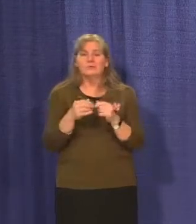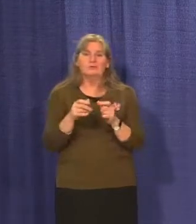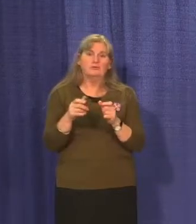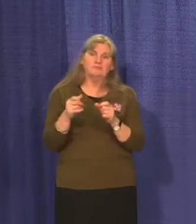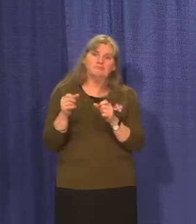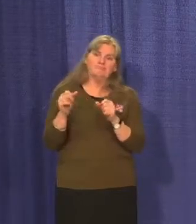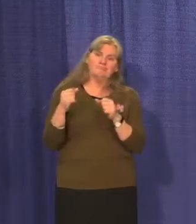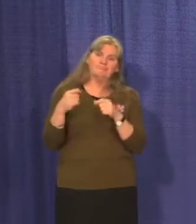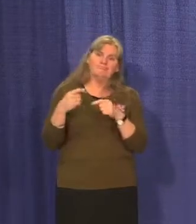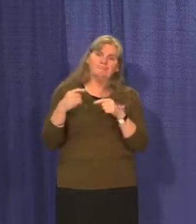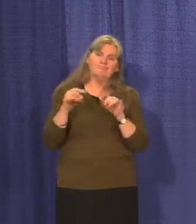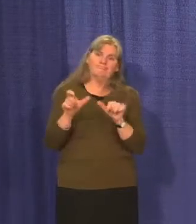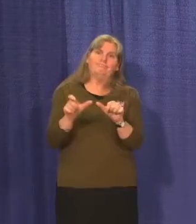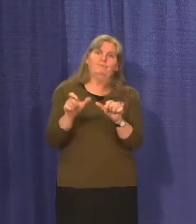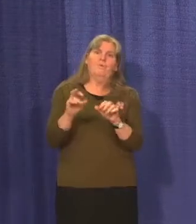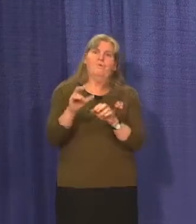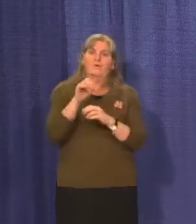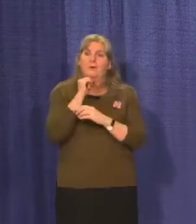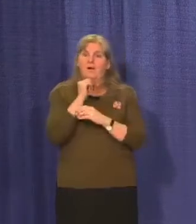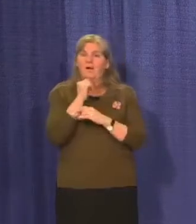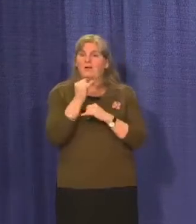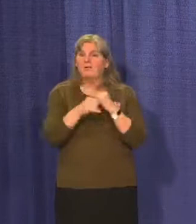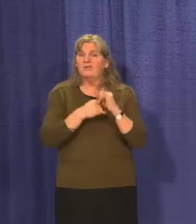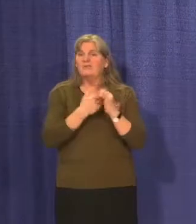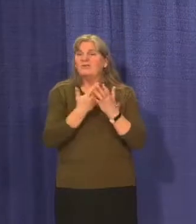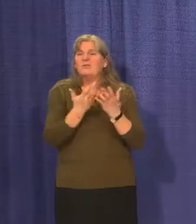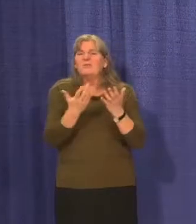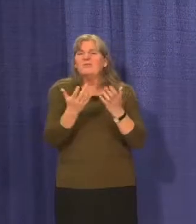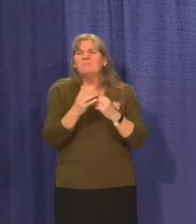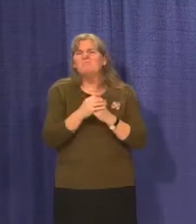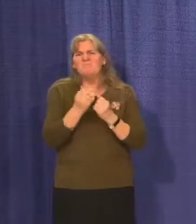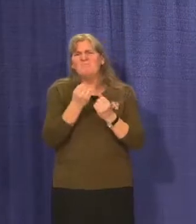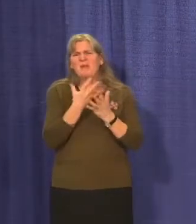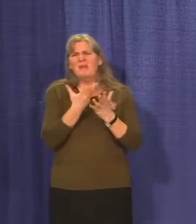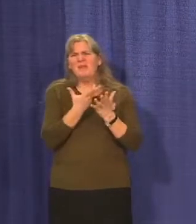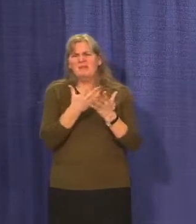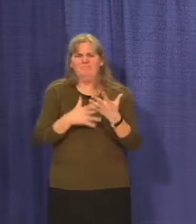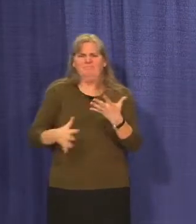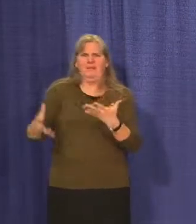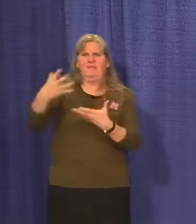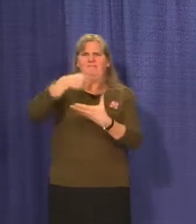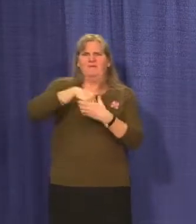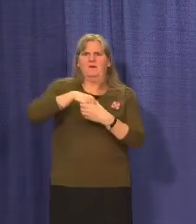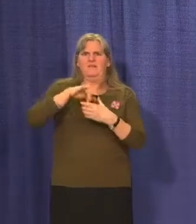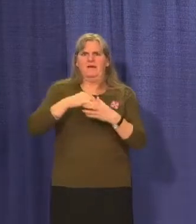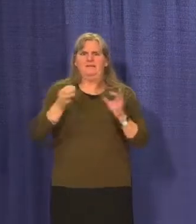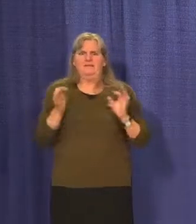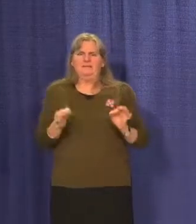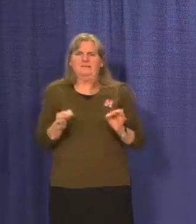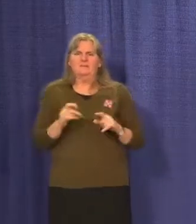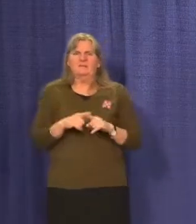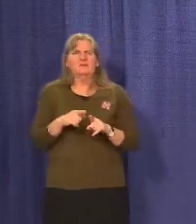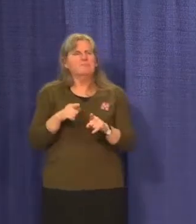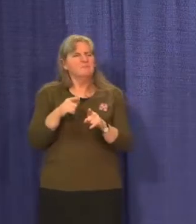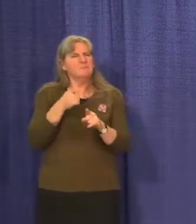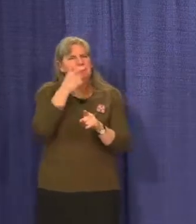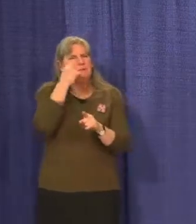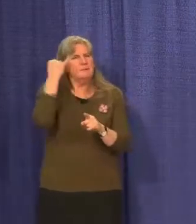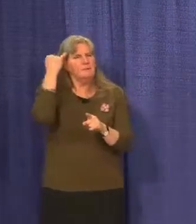reinforcement, let alone international borders. There is a lot at play. It is a really interesting idea,